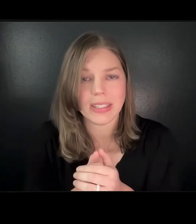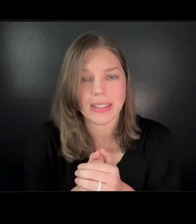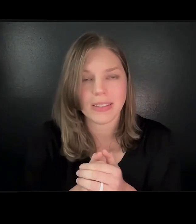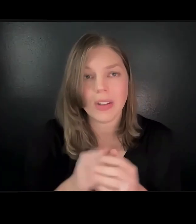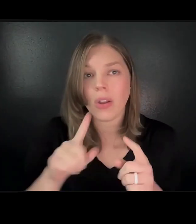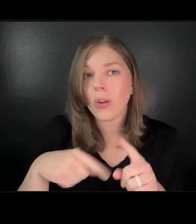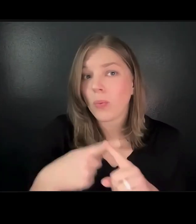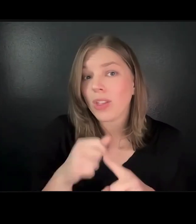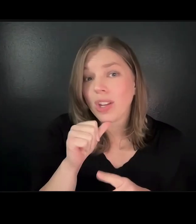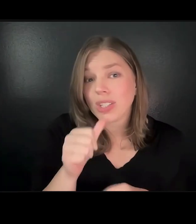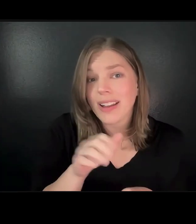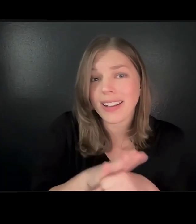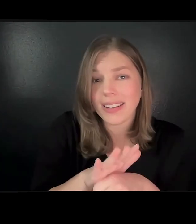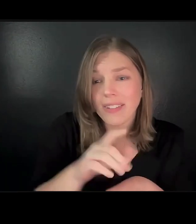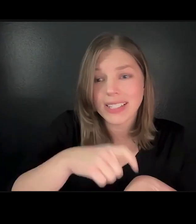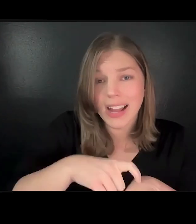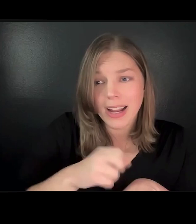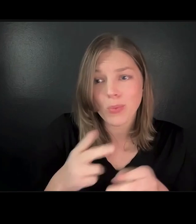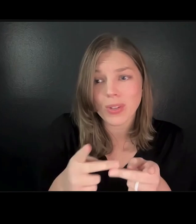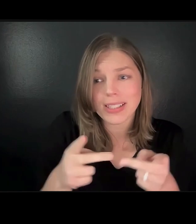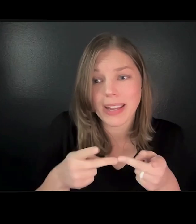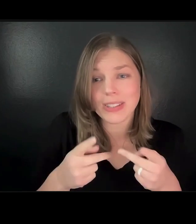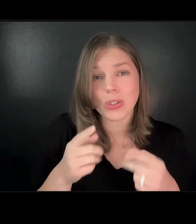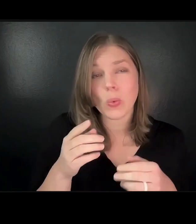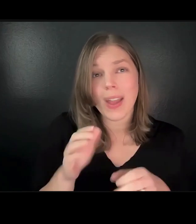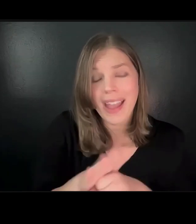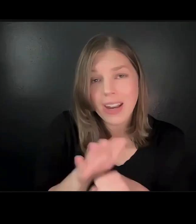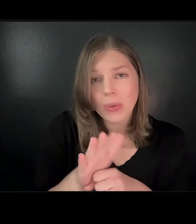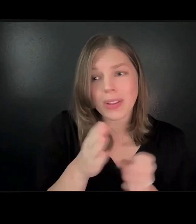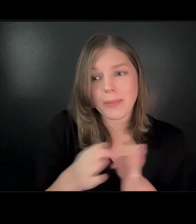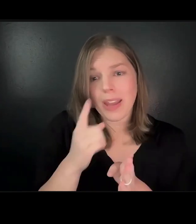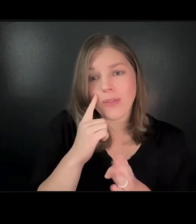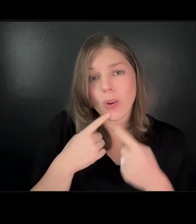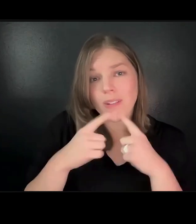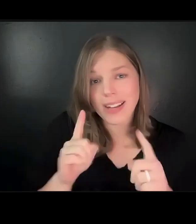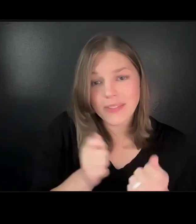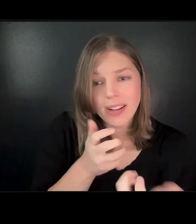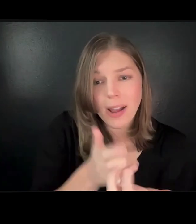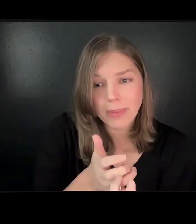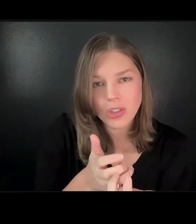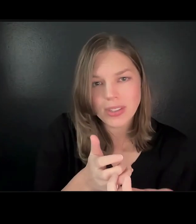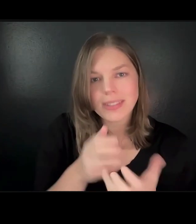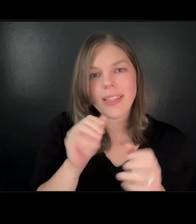to set up remote services. When there isn't enough time or space to adequately plan for effective accommodations,